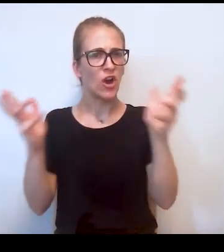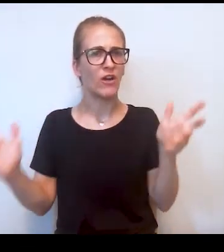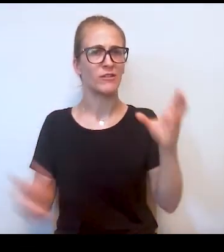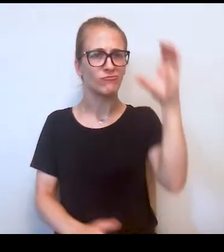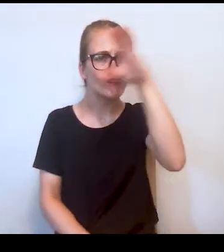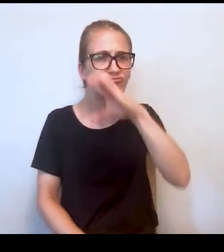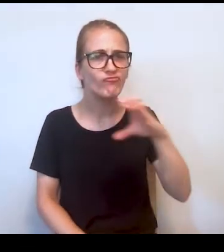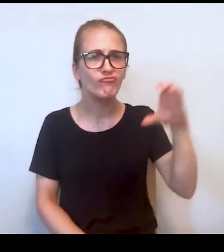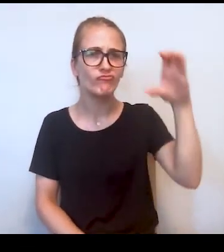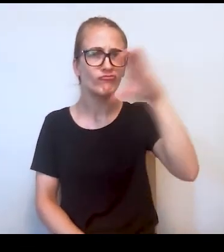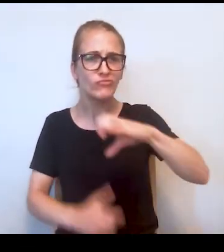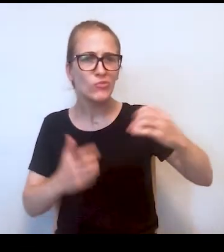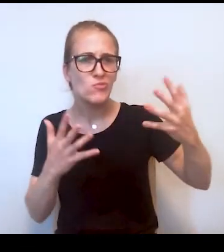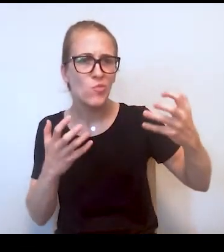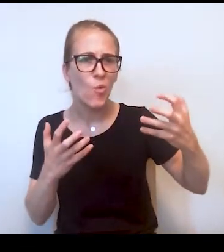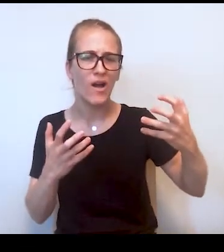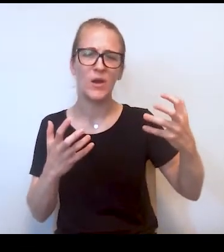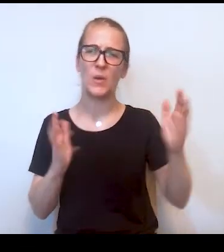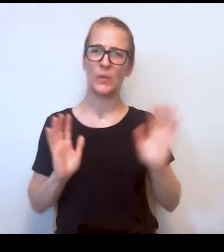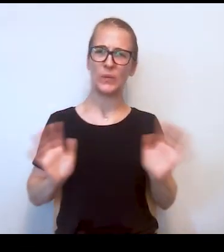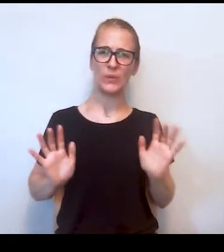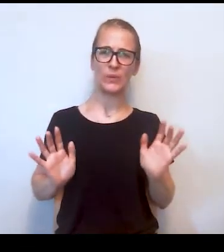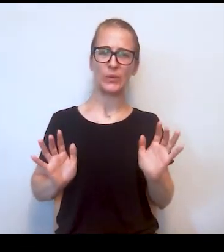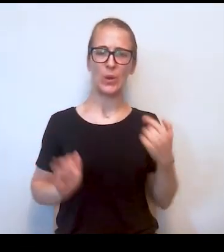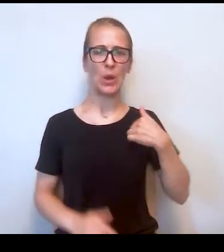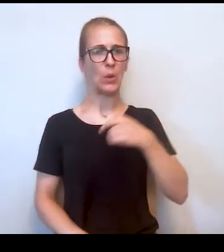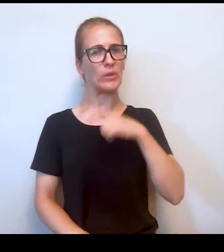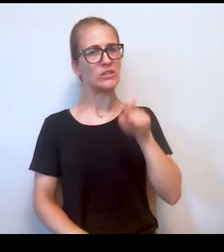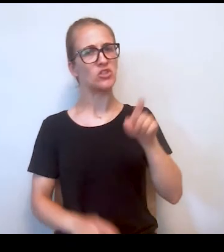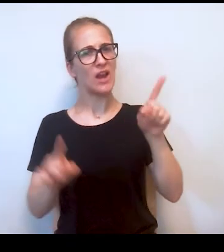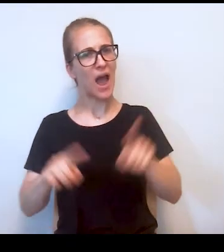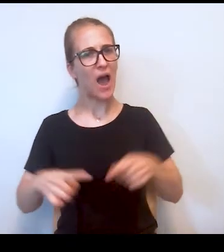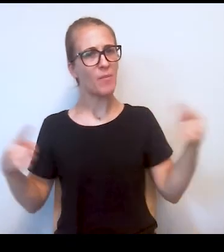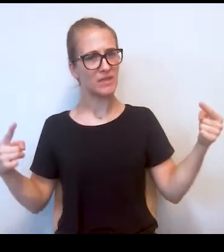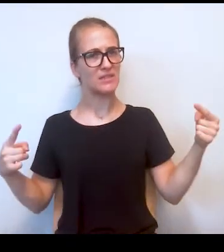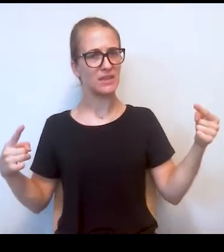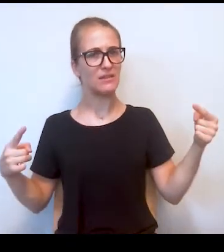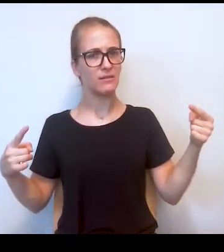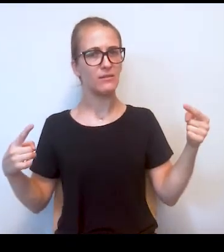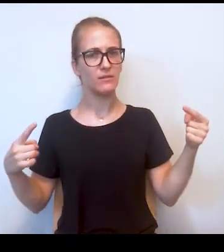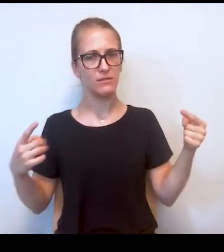So I am very much interested in where you're bringing this conversation to,